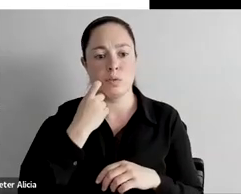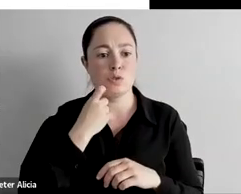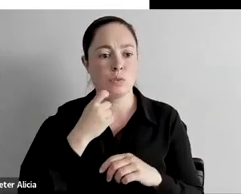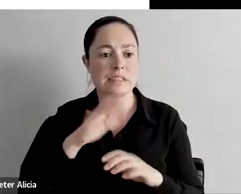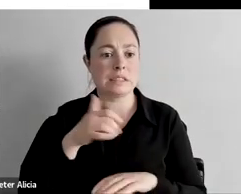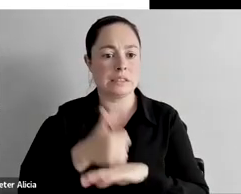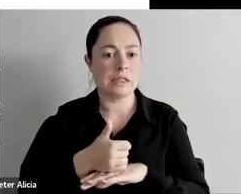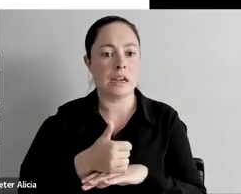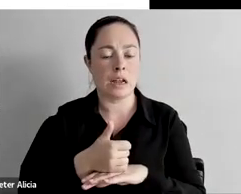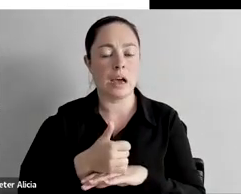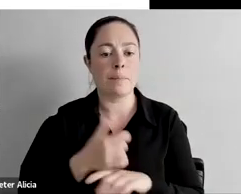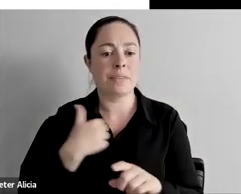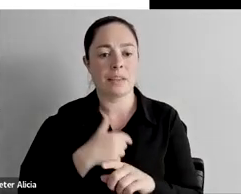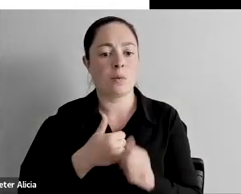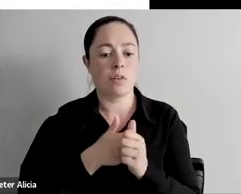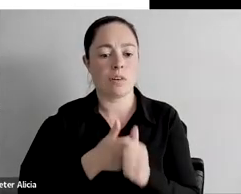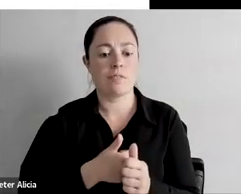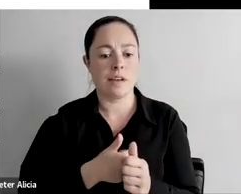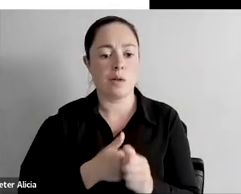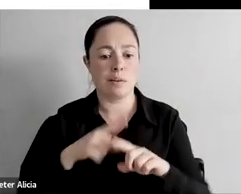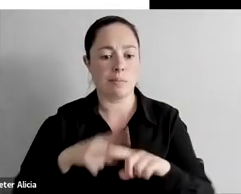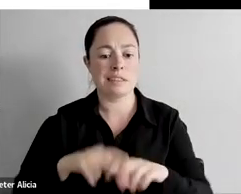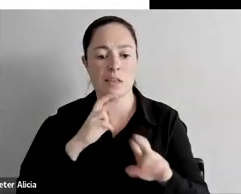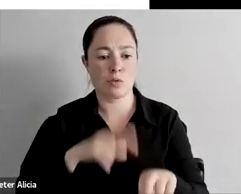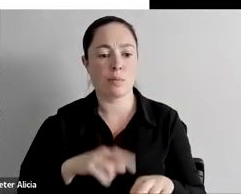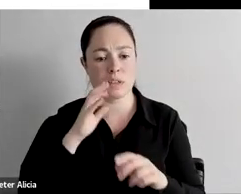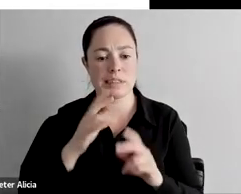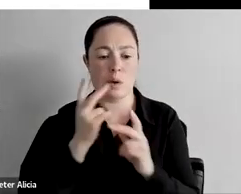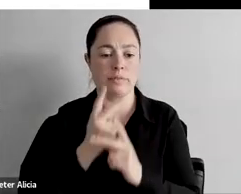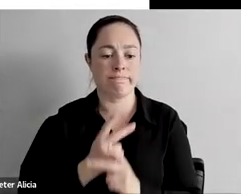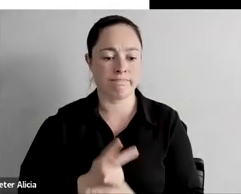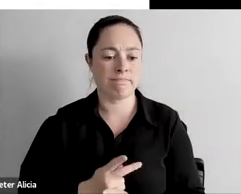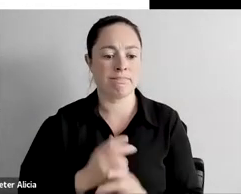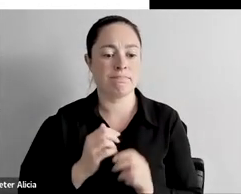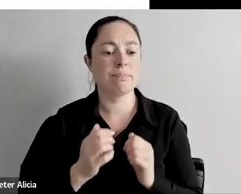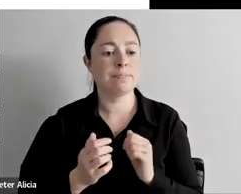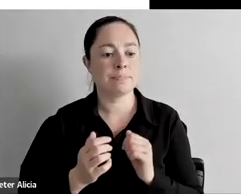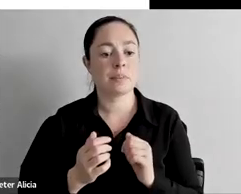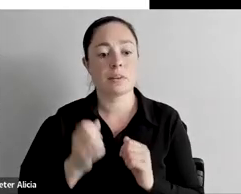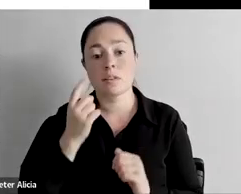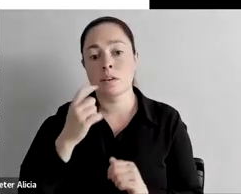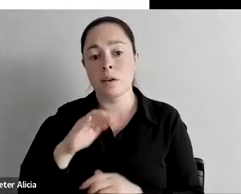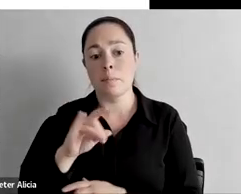support reports that are put together by Mathematica. And the Medicaid Home and Community-Based